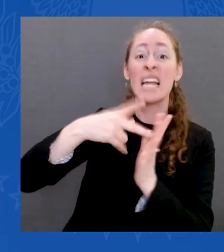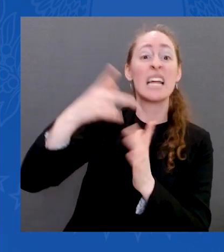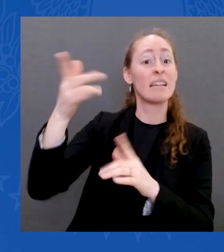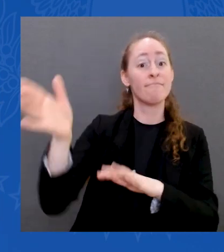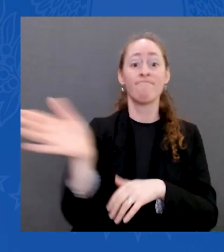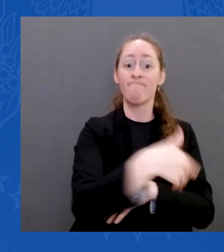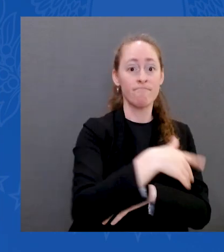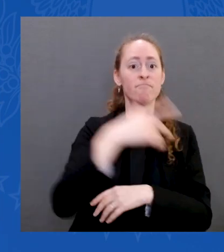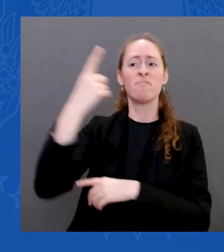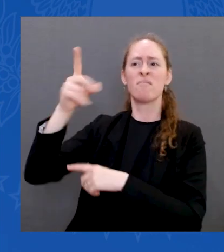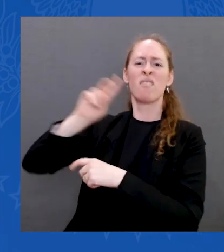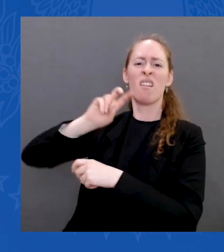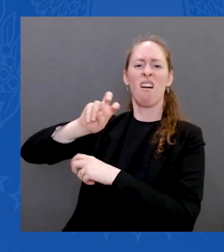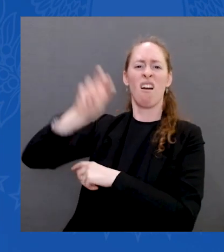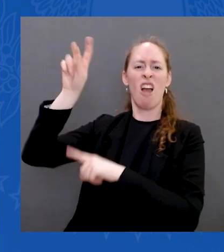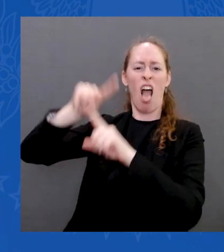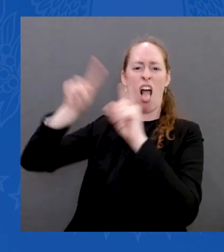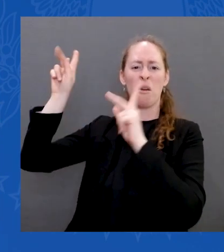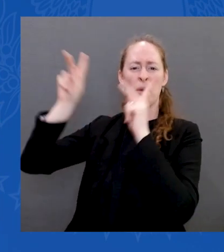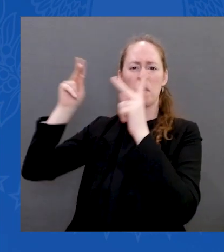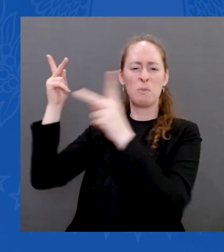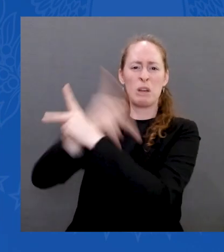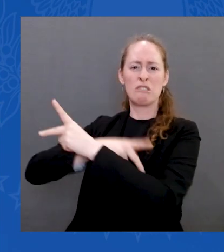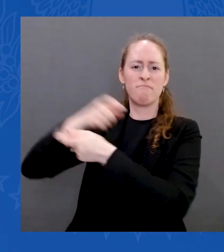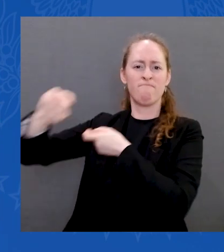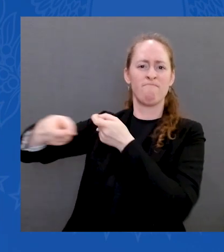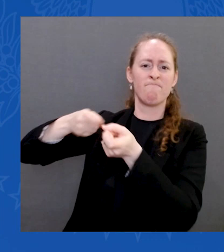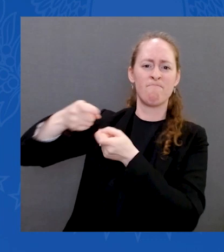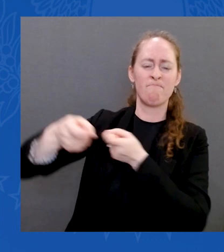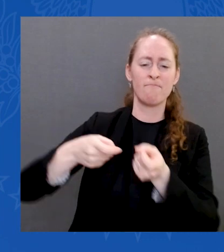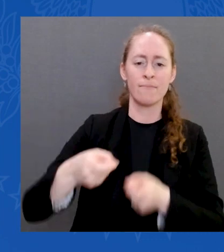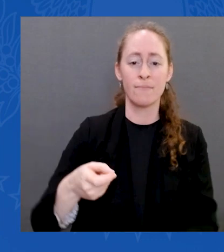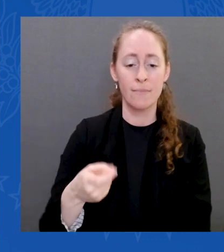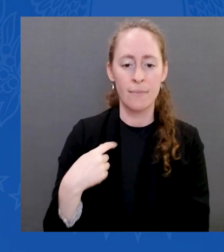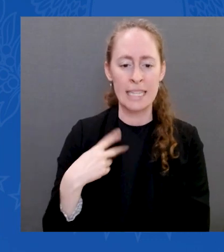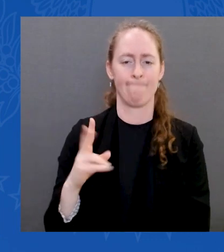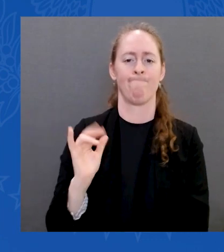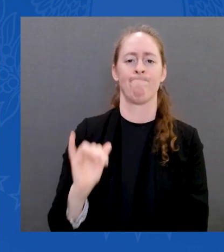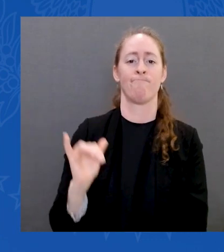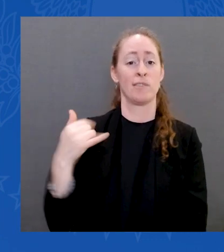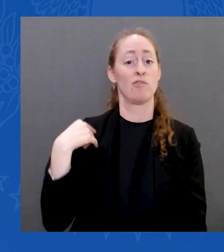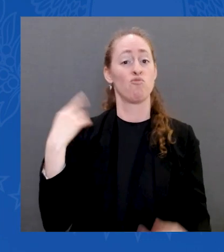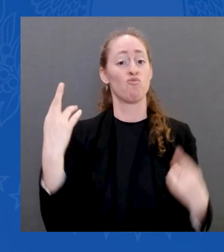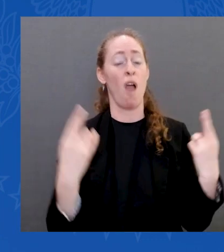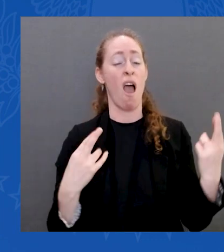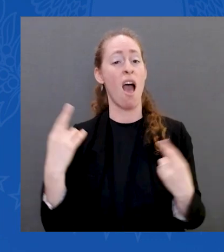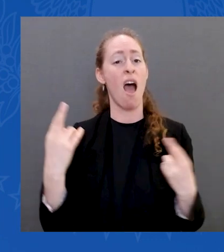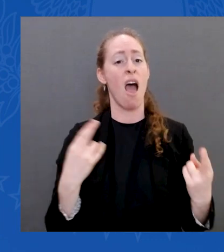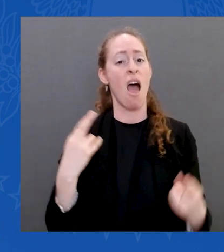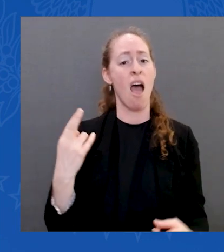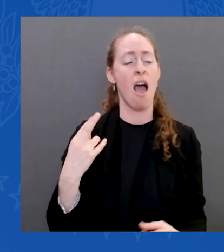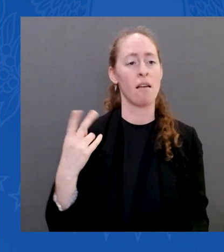But my generic point is this: He gave me the confidence, as a 29-year-old kid with no money, to run.